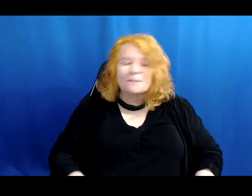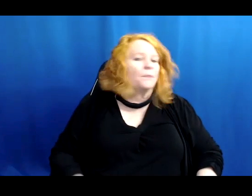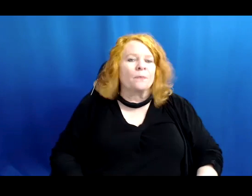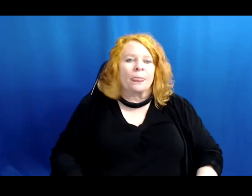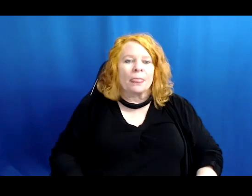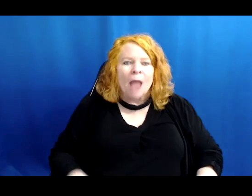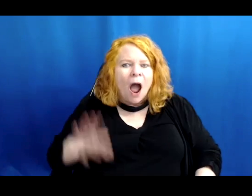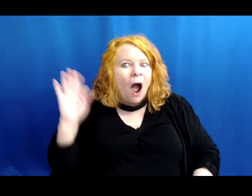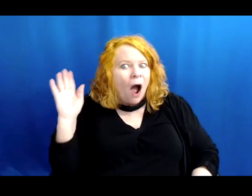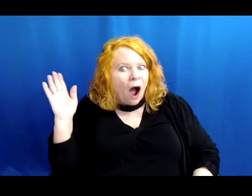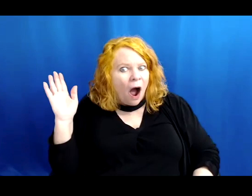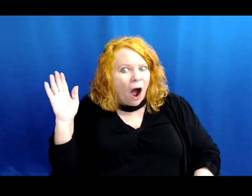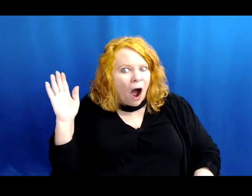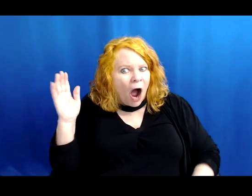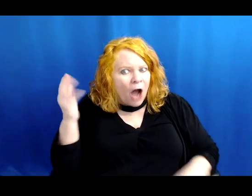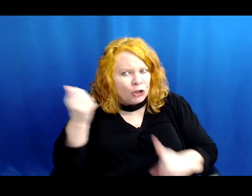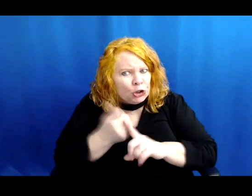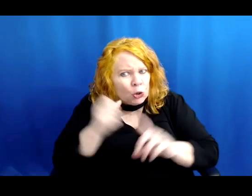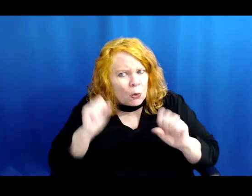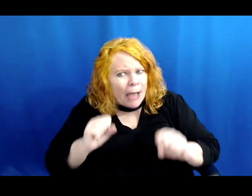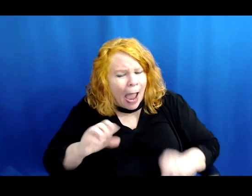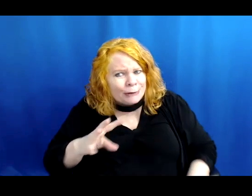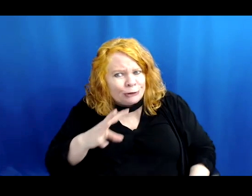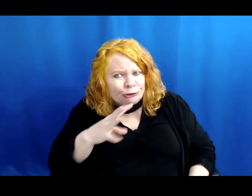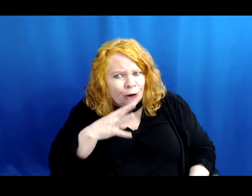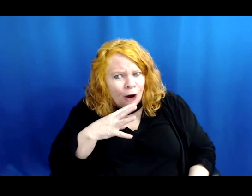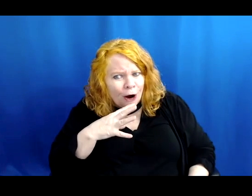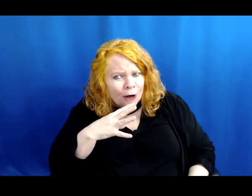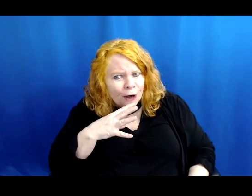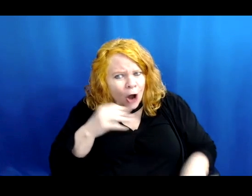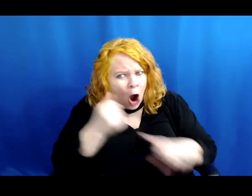can talk!” “Are you magic?” said Marvin.